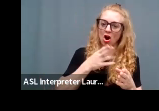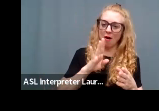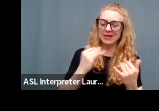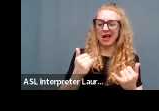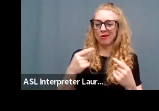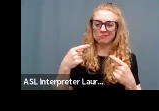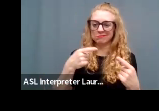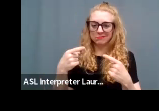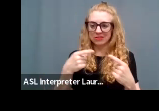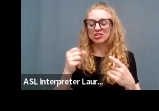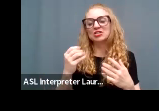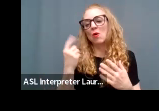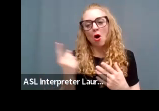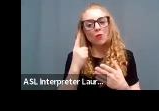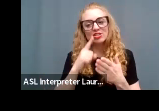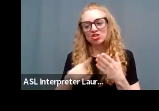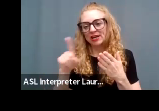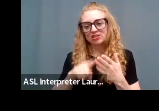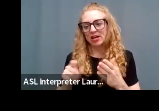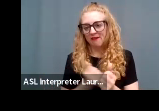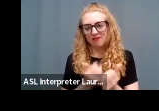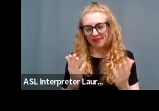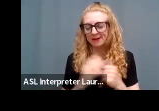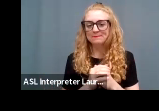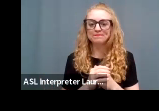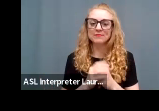right so always just checking these things and checking other teams to make sure they're still